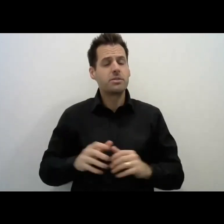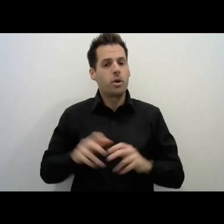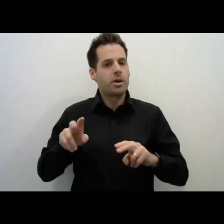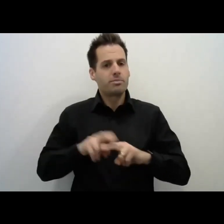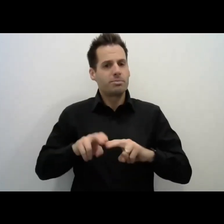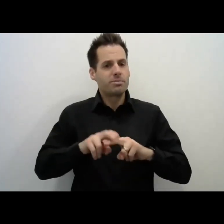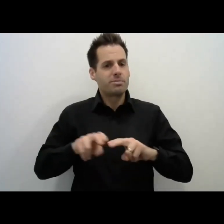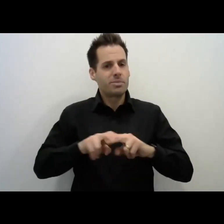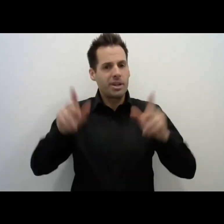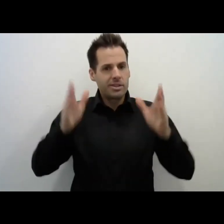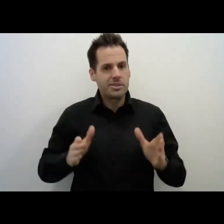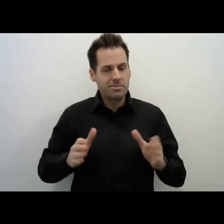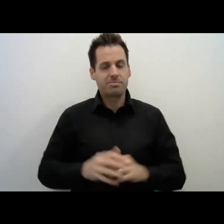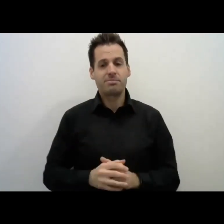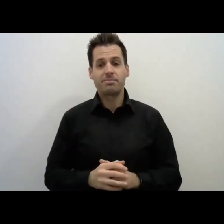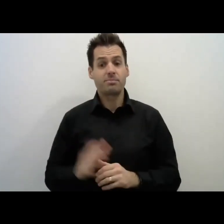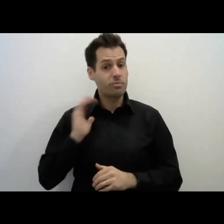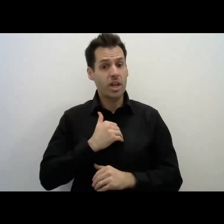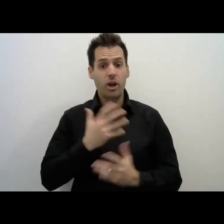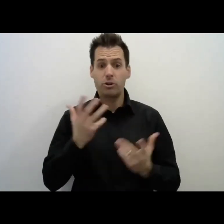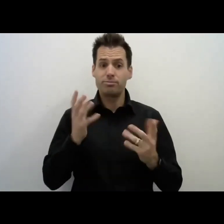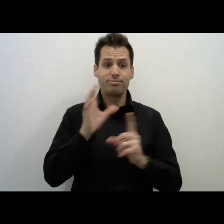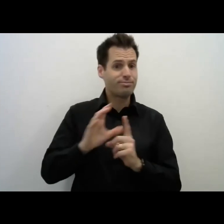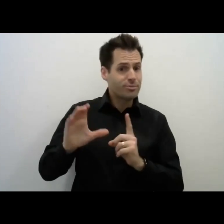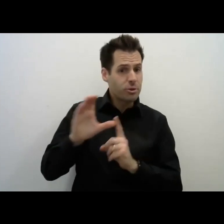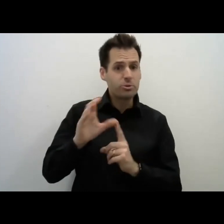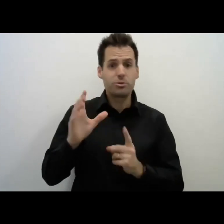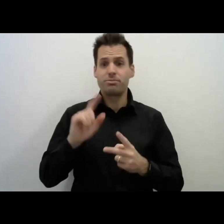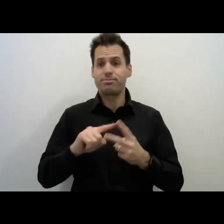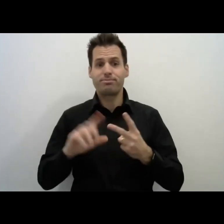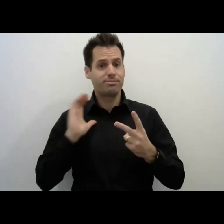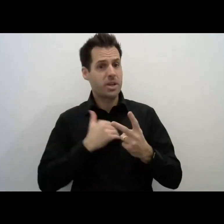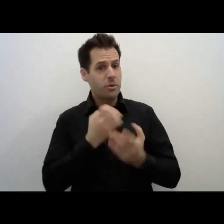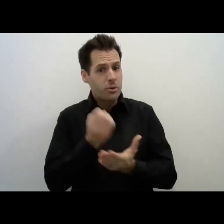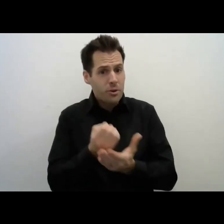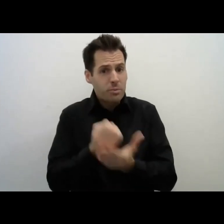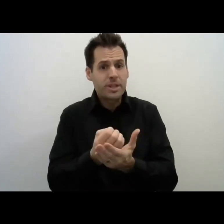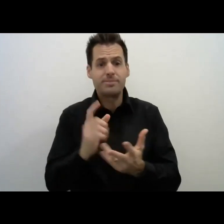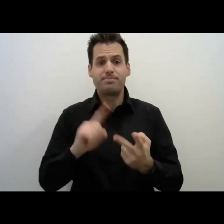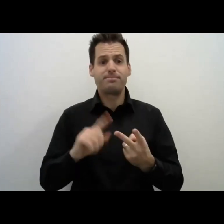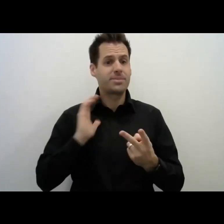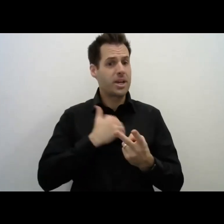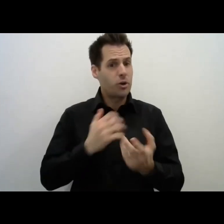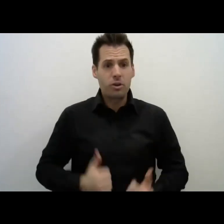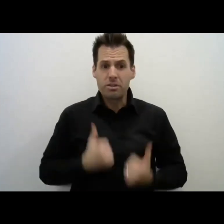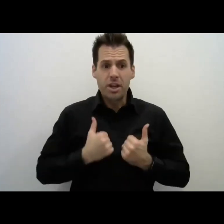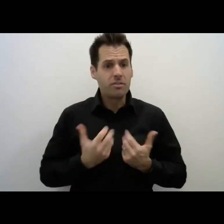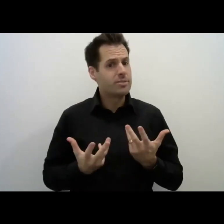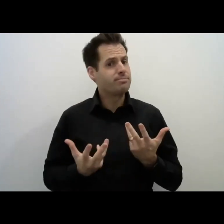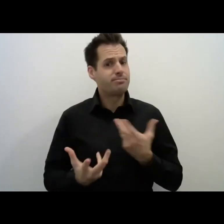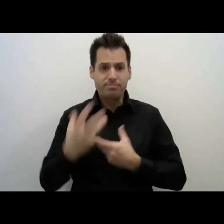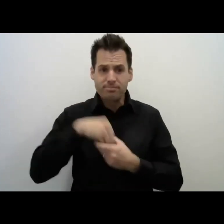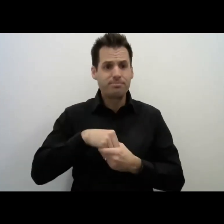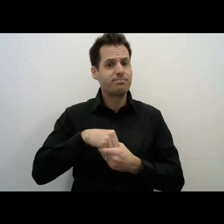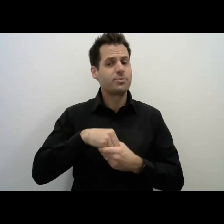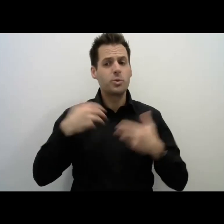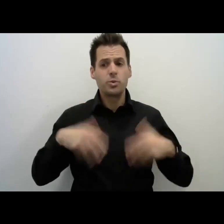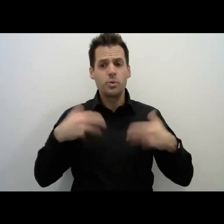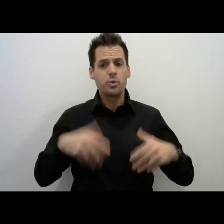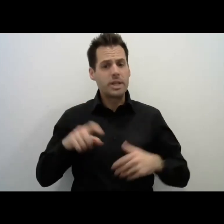our culture our uh economy or um our life it it is it's so good to to have the voices of people with